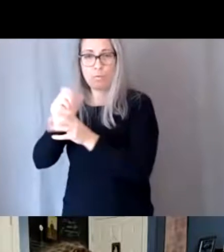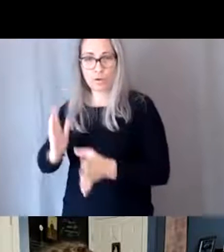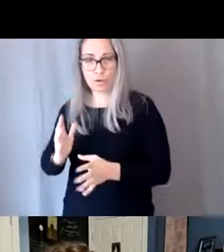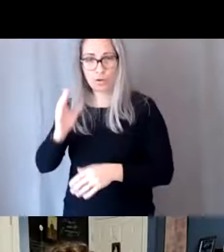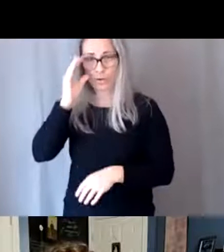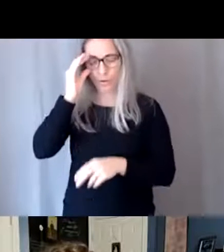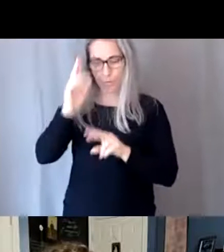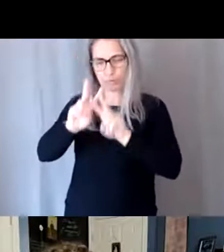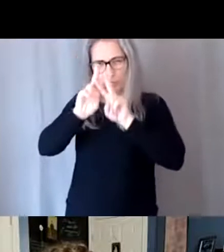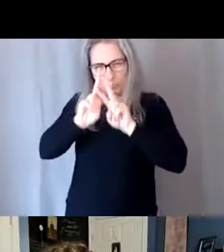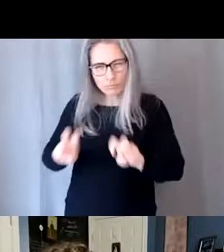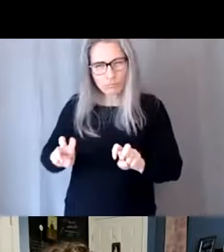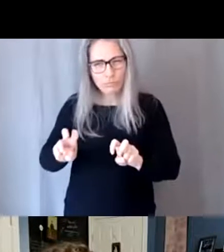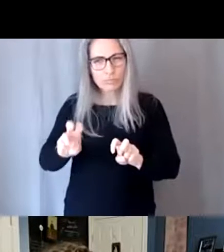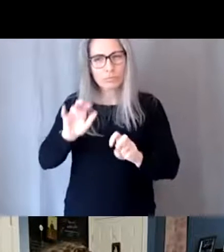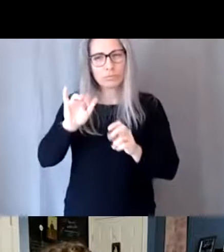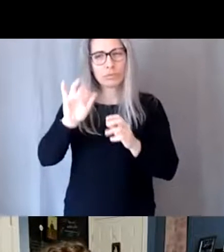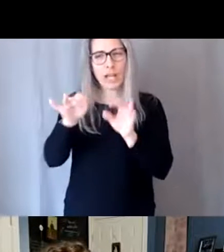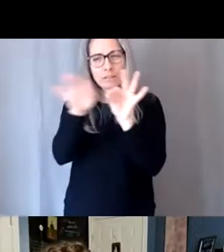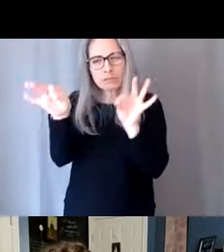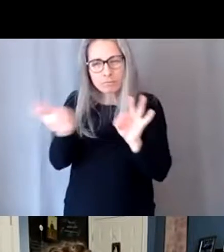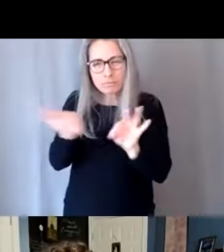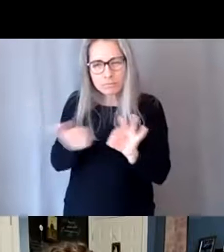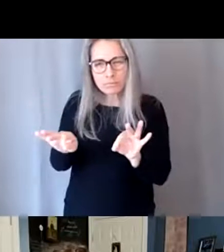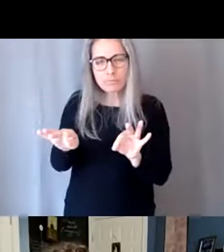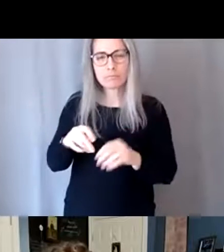analysis thinking about the textbook as an object